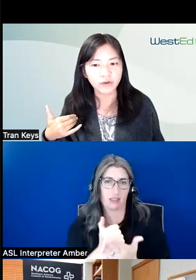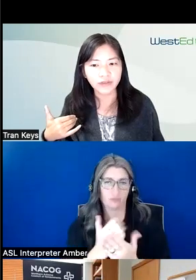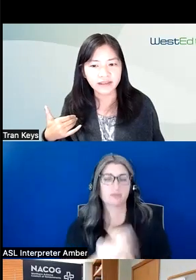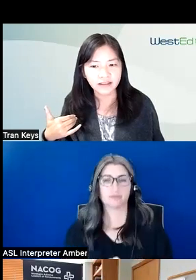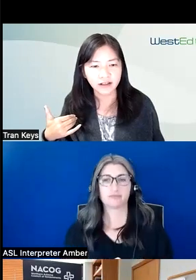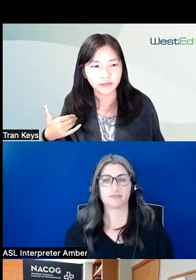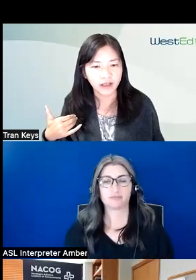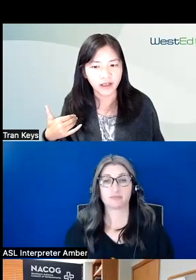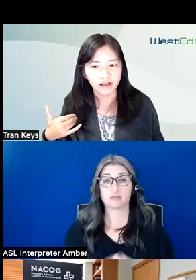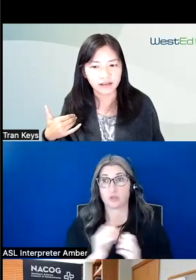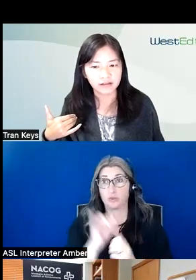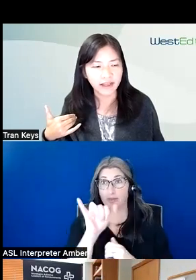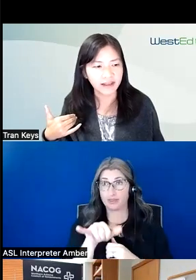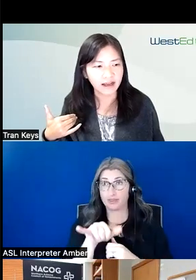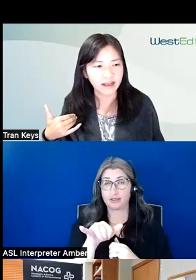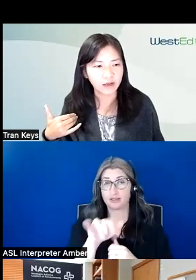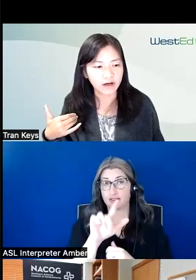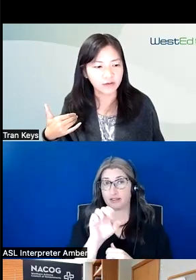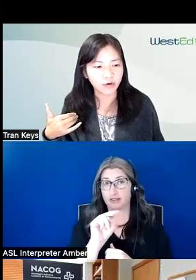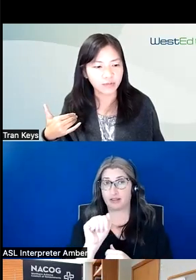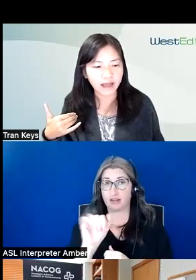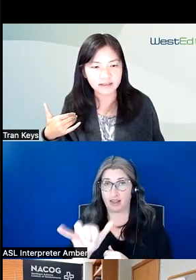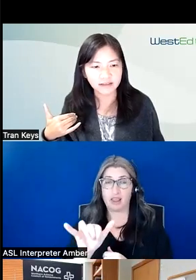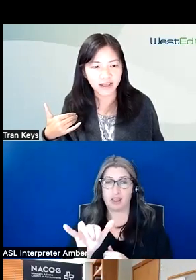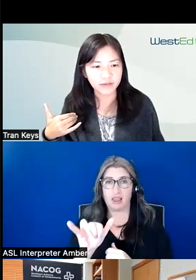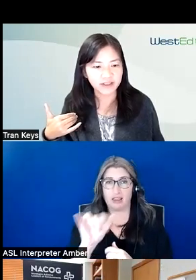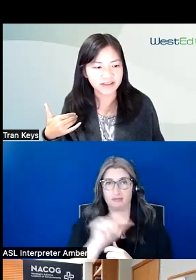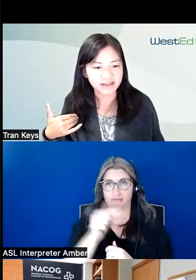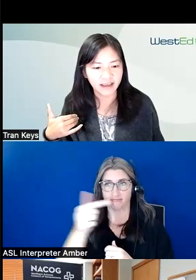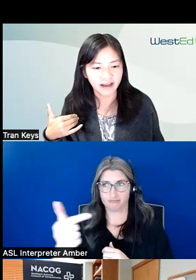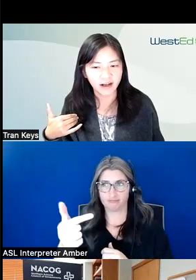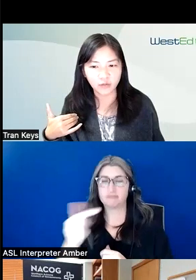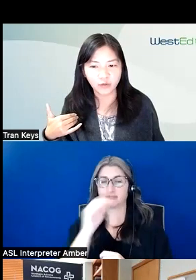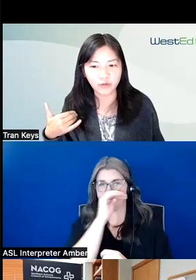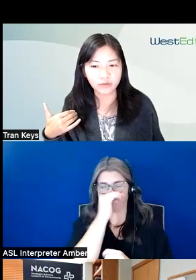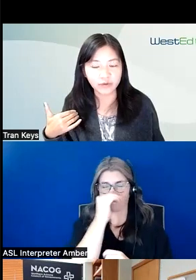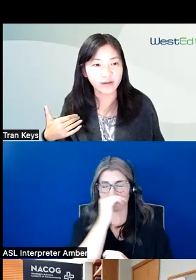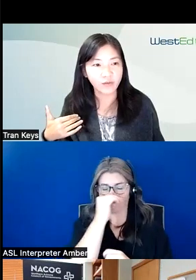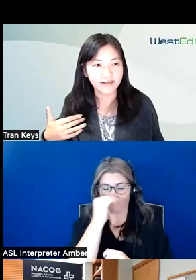With that, Lenay, I want to throw it back to Lenay, because what we really wanted to